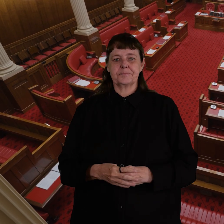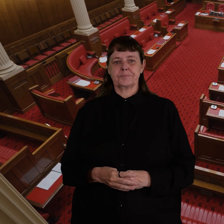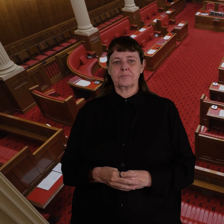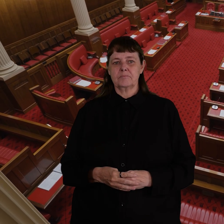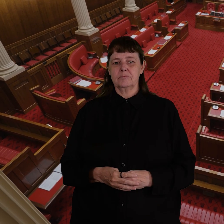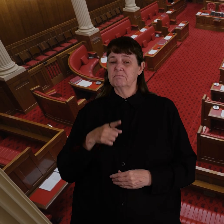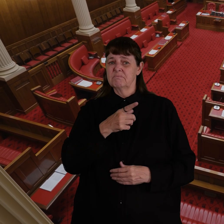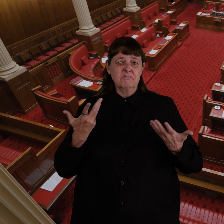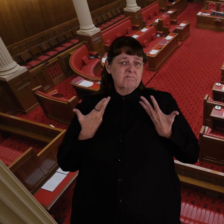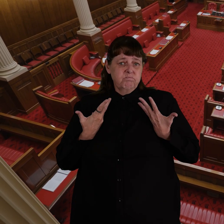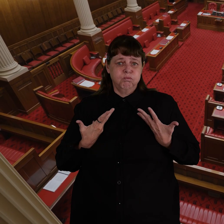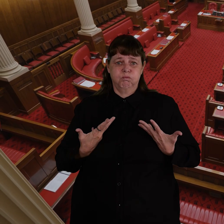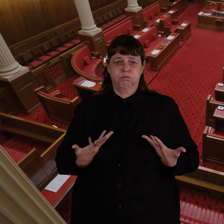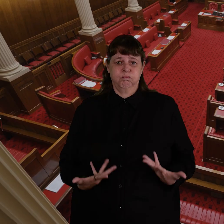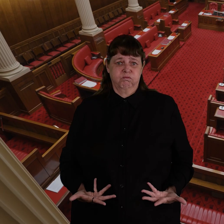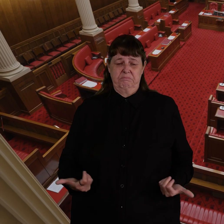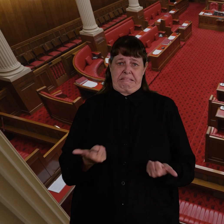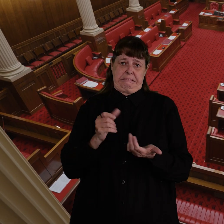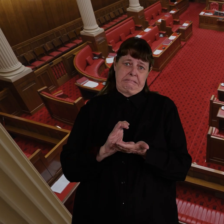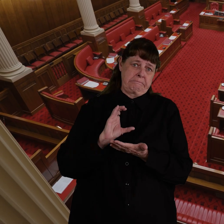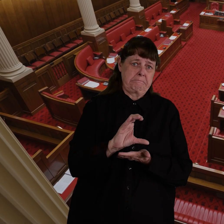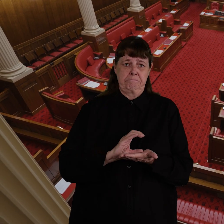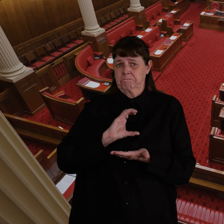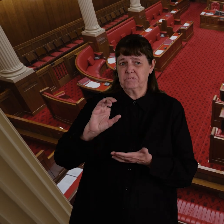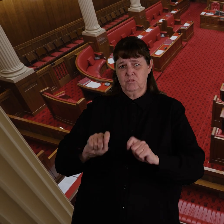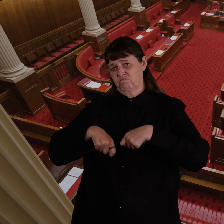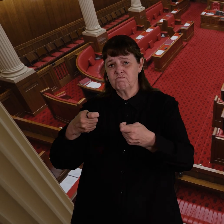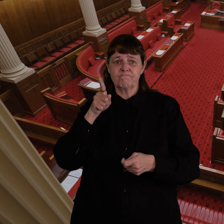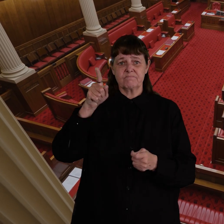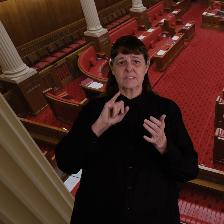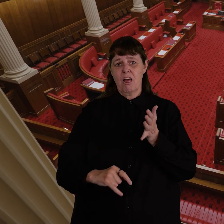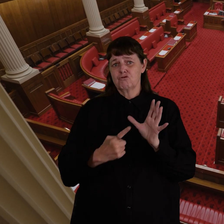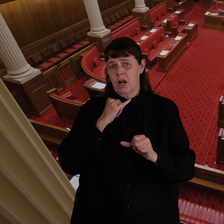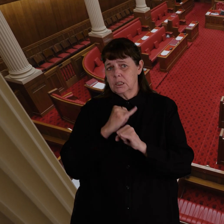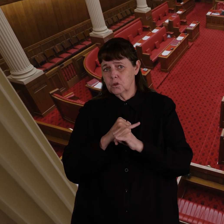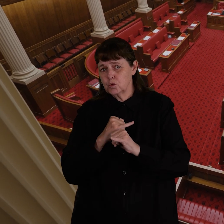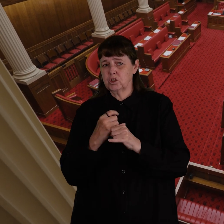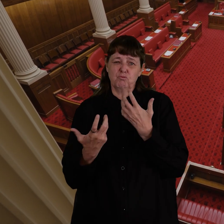institutions, including Parliament House. The Parliament received 100,000 pounds from John